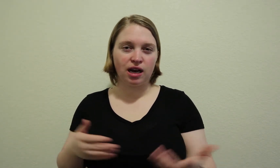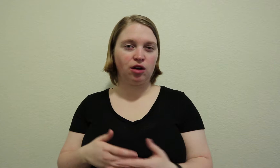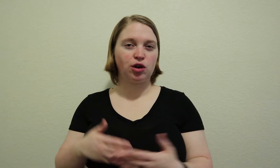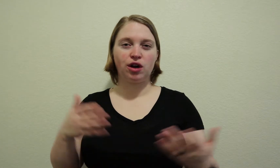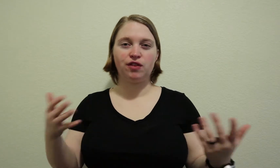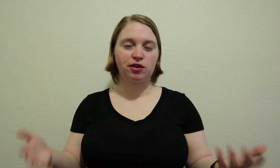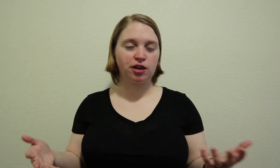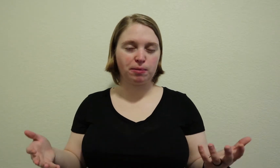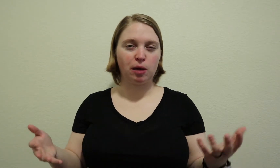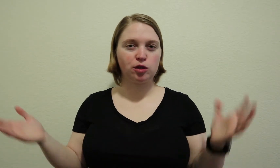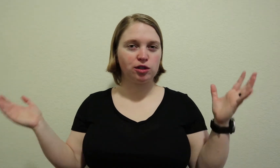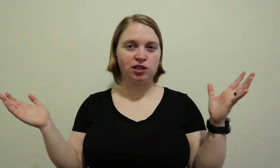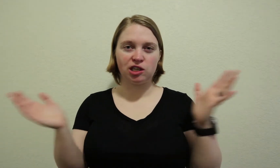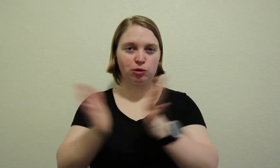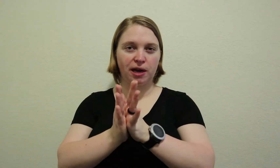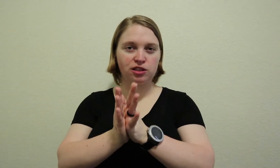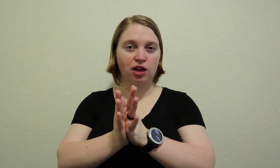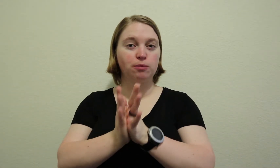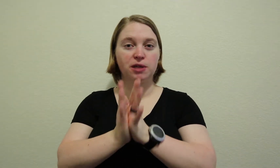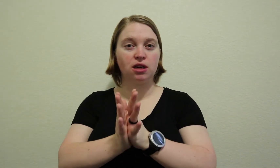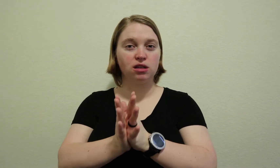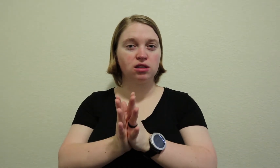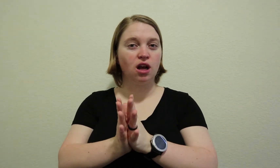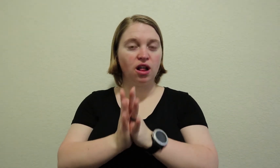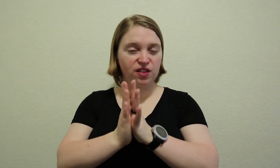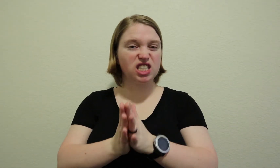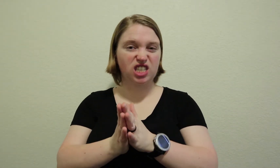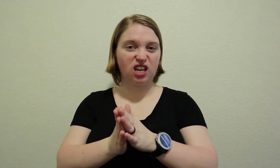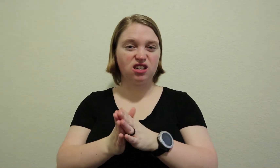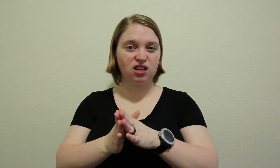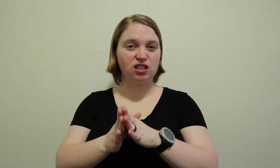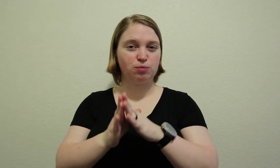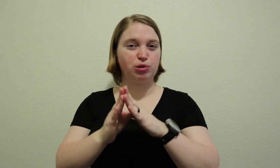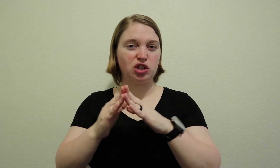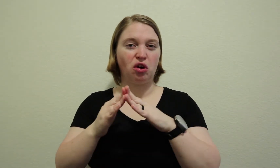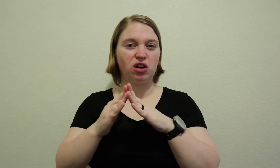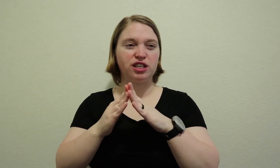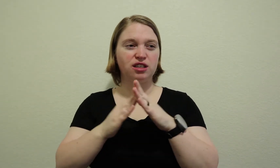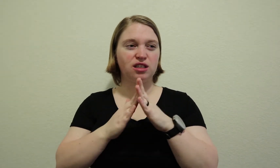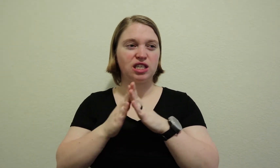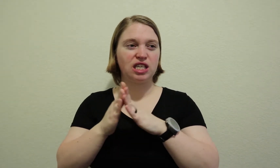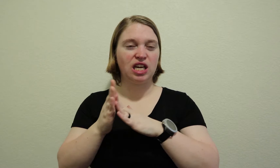I don't know if they're gonna be able just stitch that back together because the skin is pretty hard like